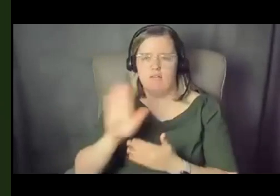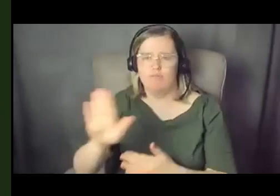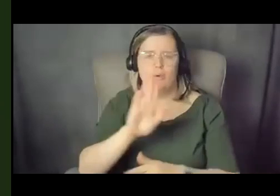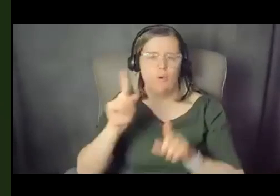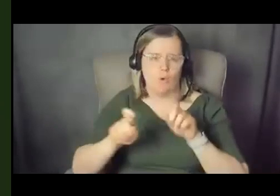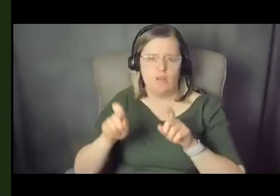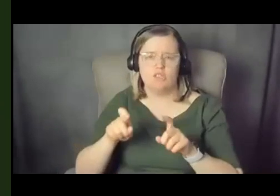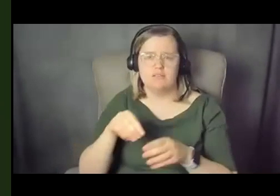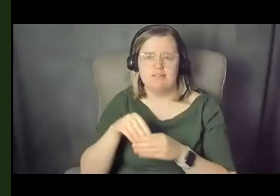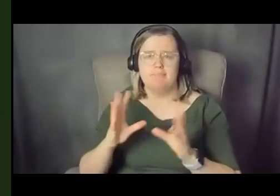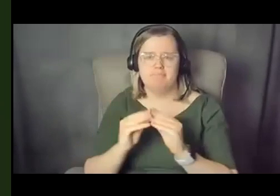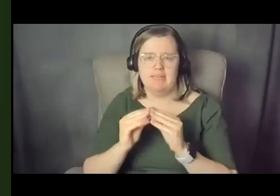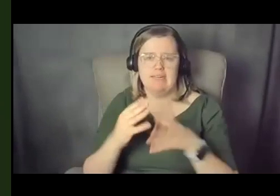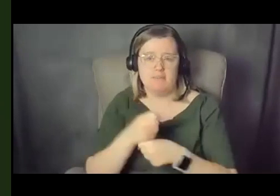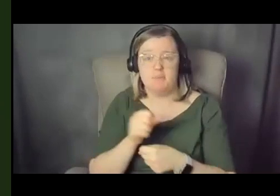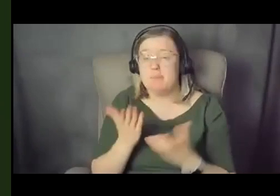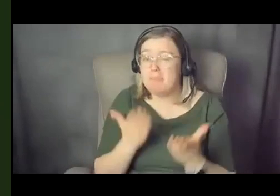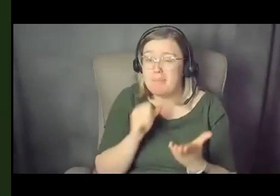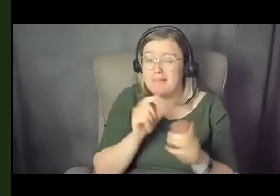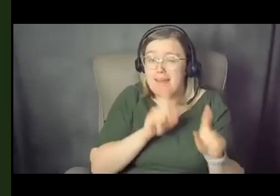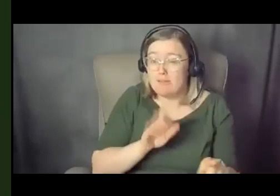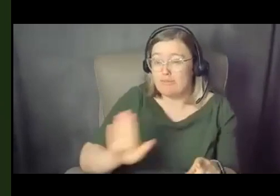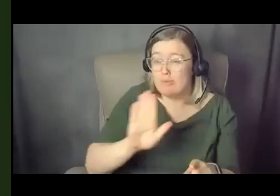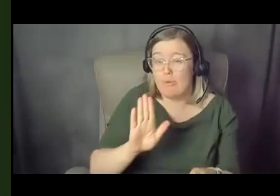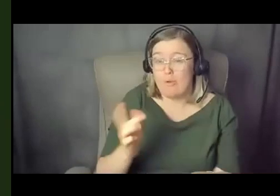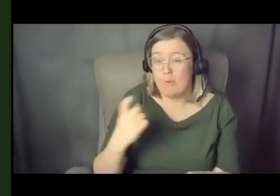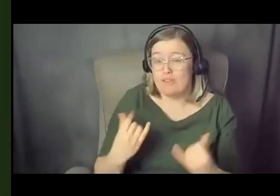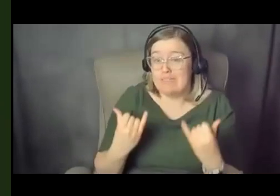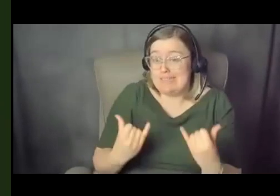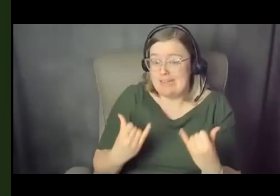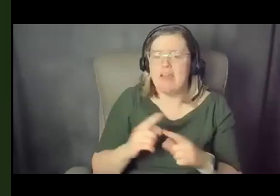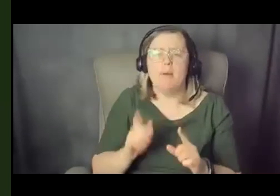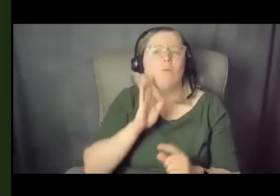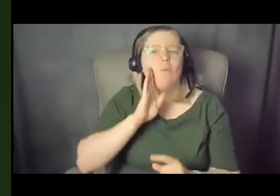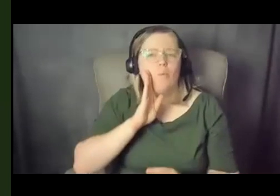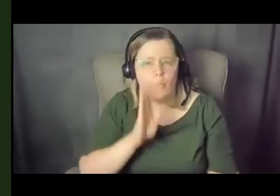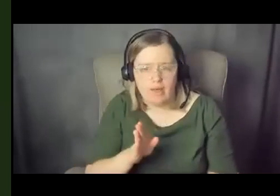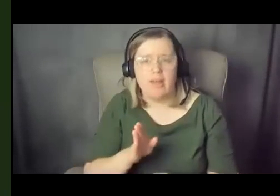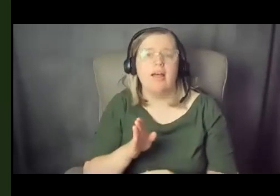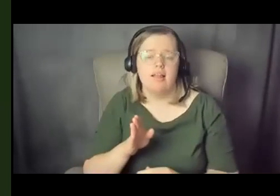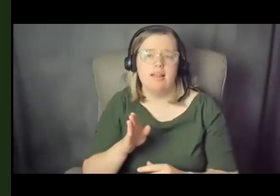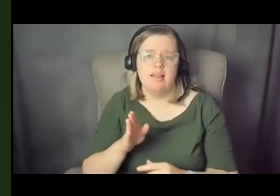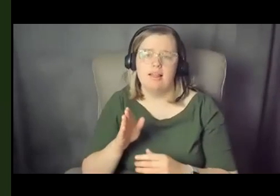your question today, we will get to it after today's meeting. So with all of those technical details out of it way, I want to